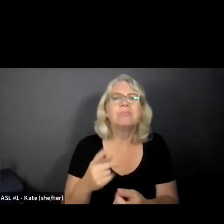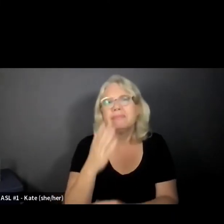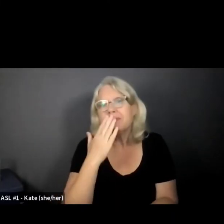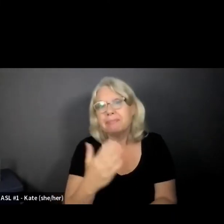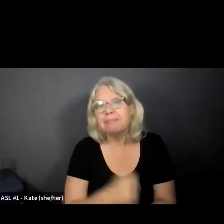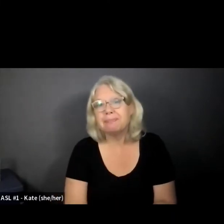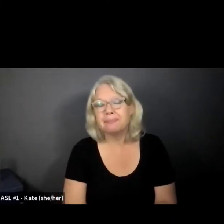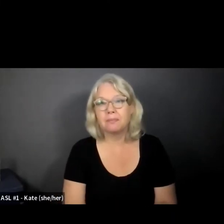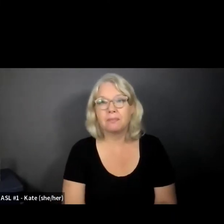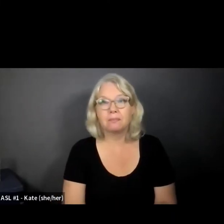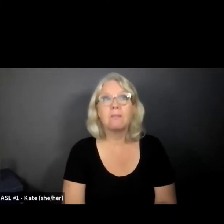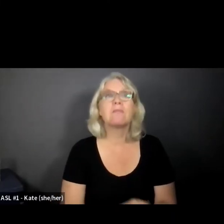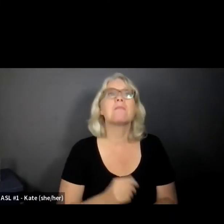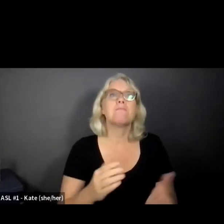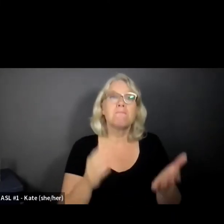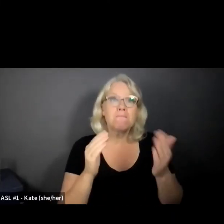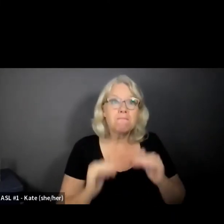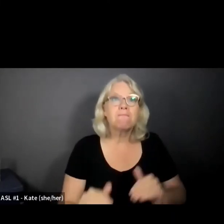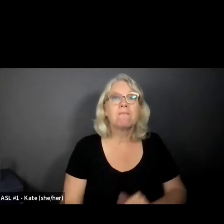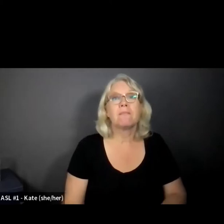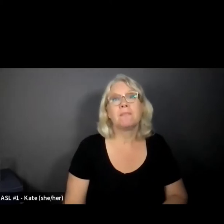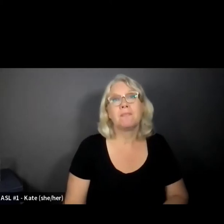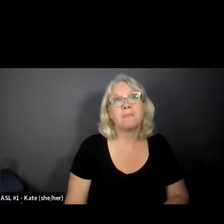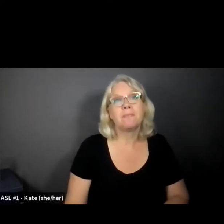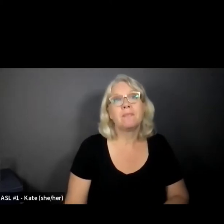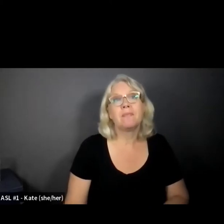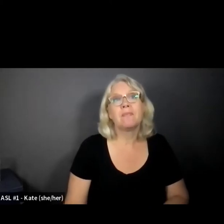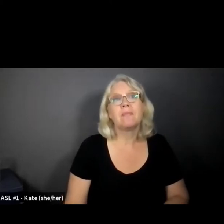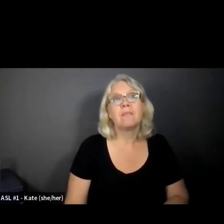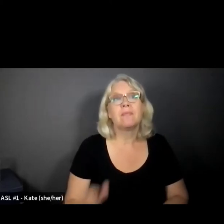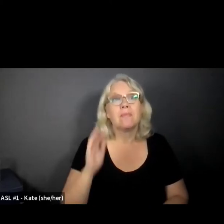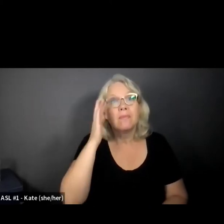WE ARE ALSO SAD TO BE LOSING MEMBERS OF OUR BOARD.